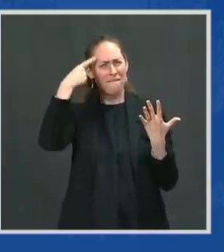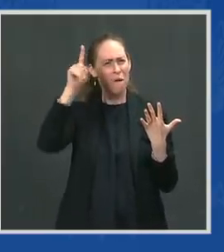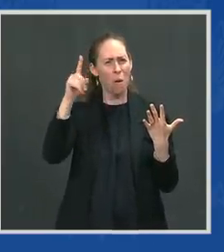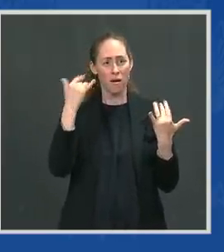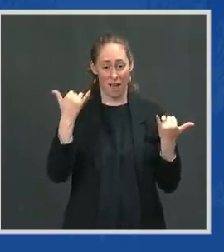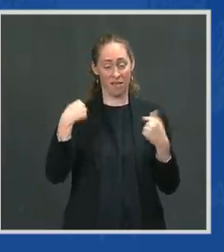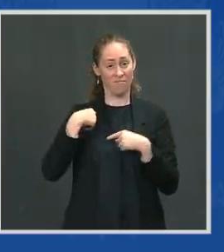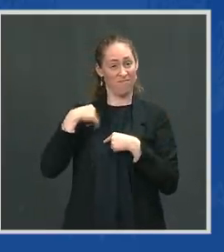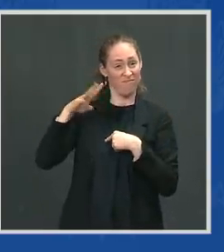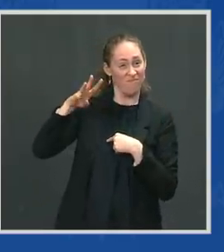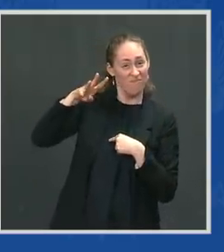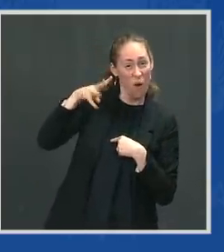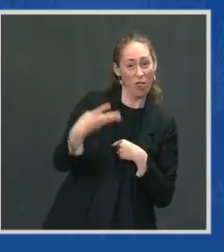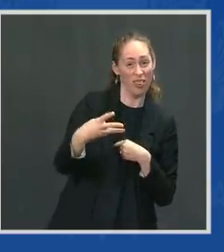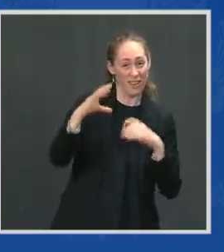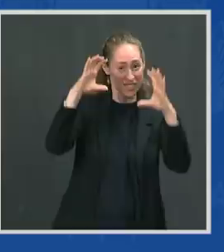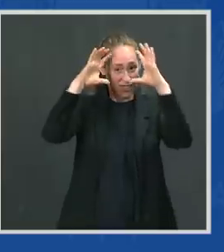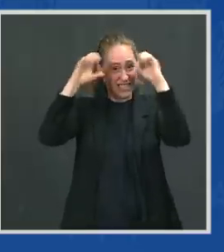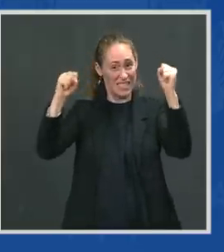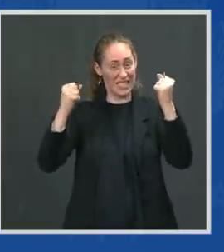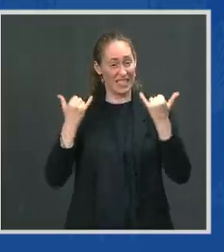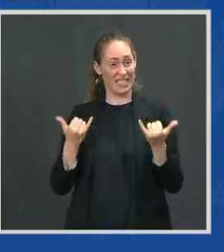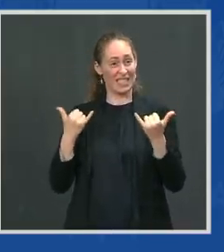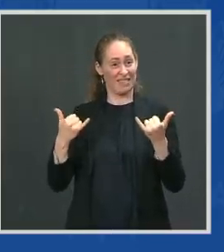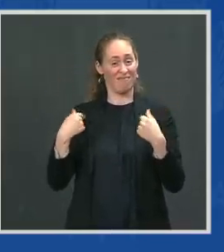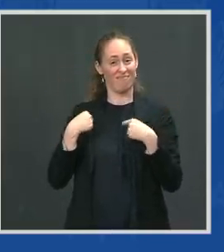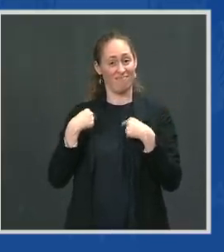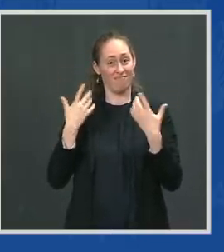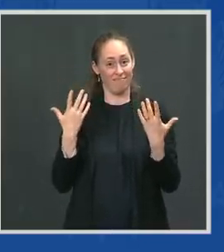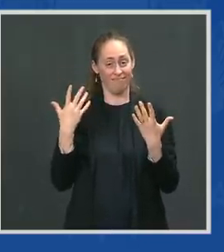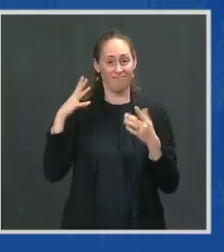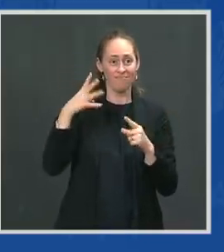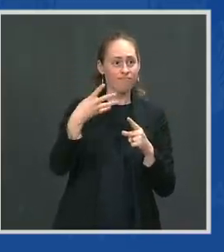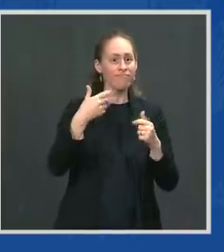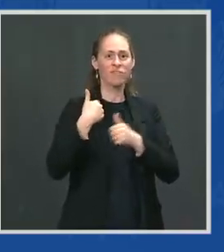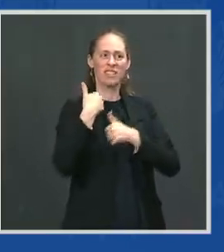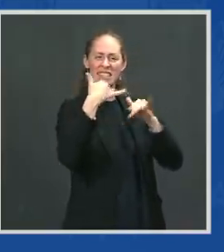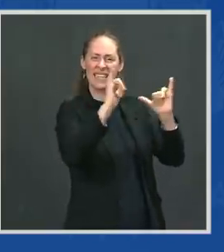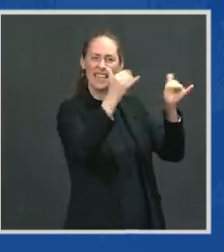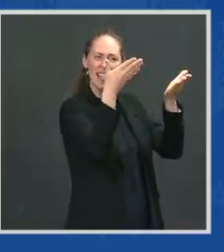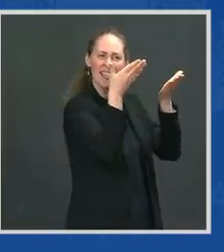to preside over American troop presence in Afghanistan: two Republicans, two Democrats.